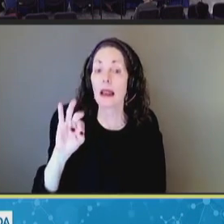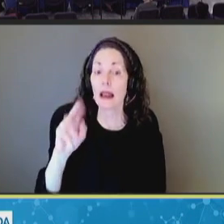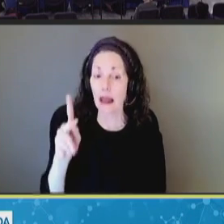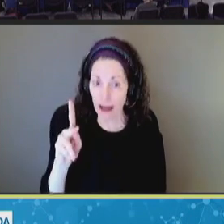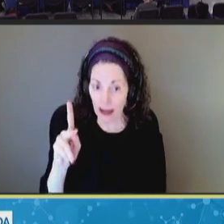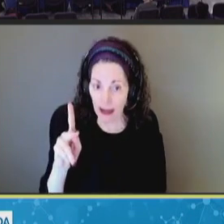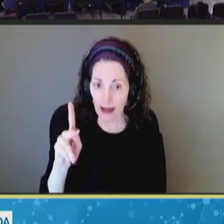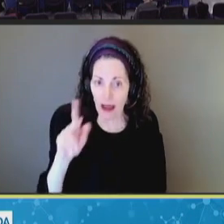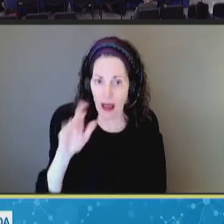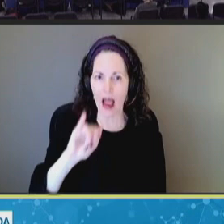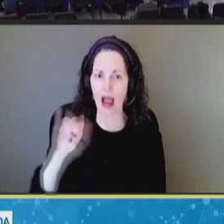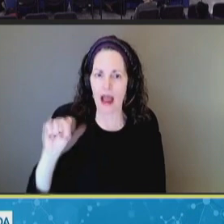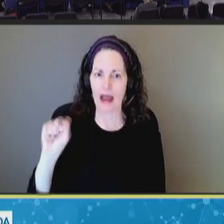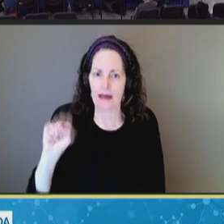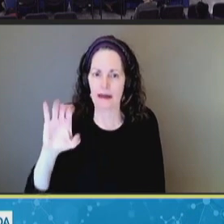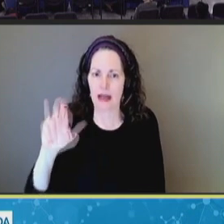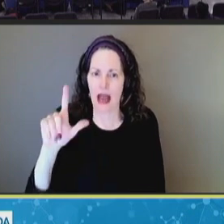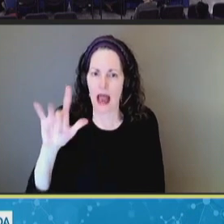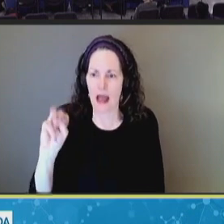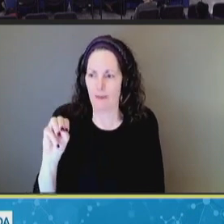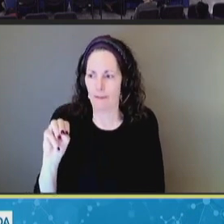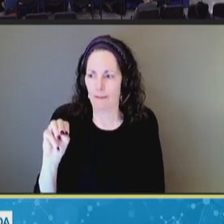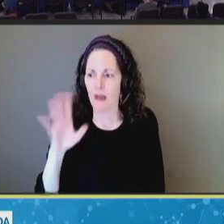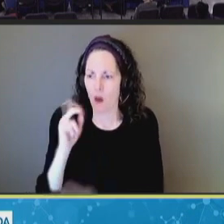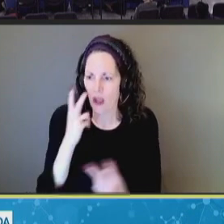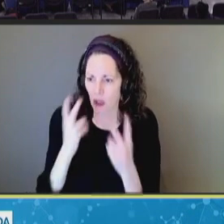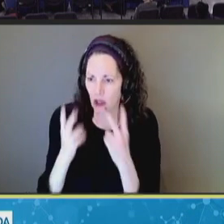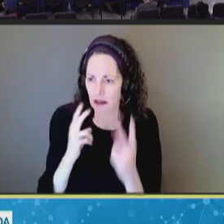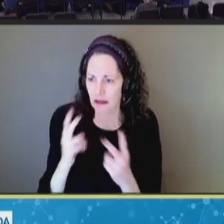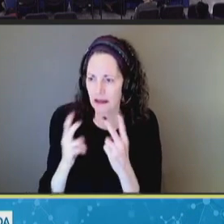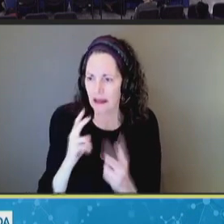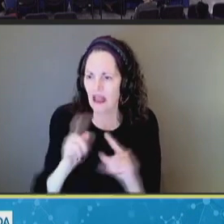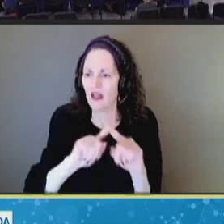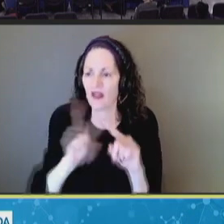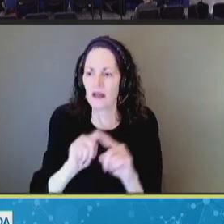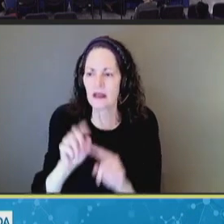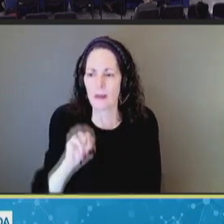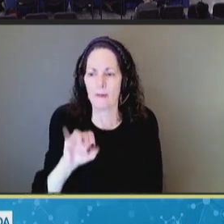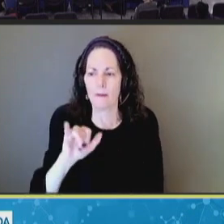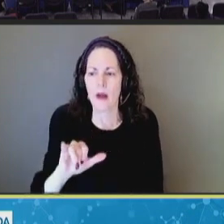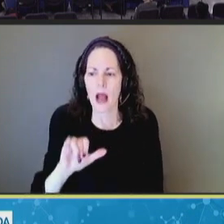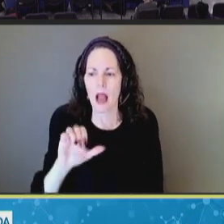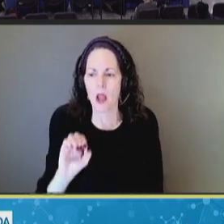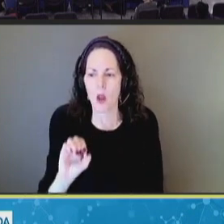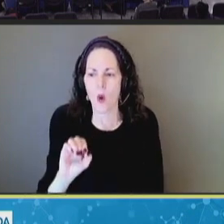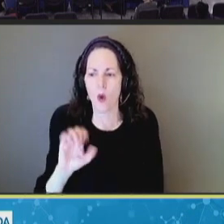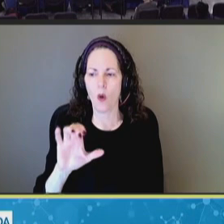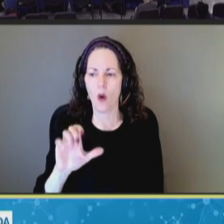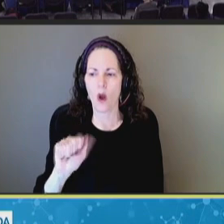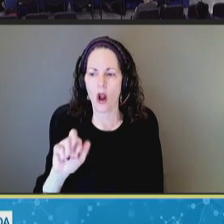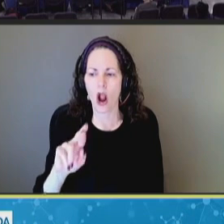the risk of myocarditis, pericarditis after mRNA vaccines in young males. We are -- also